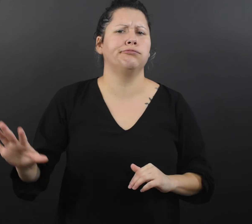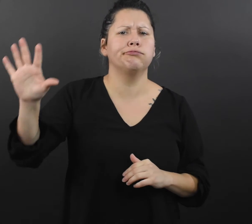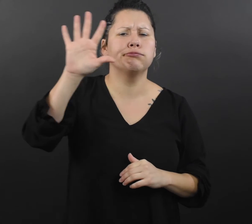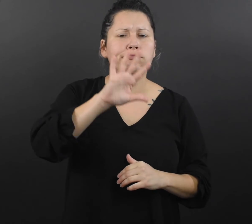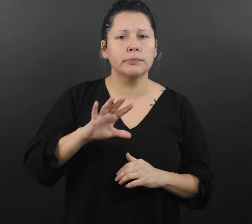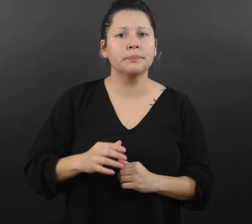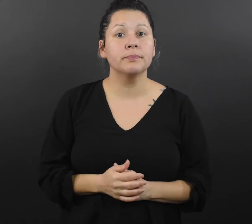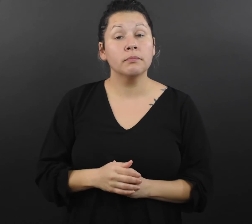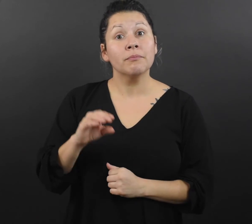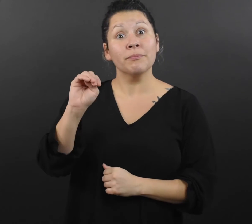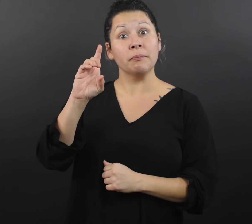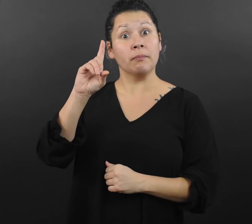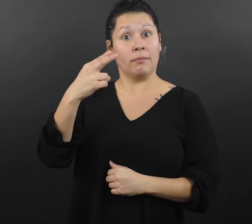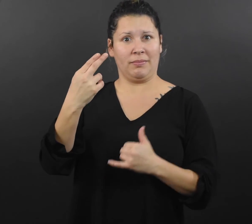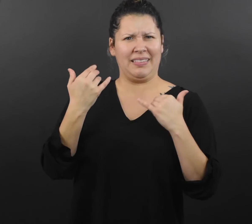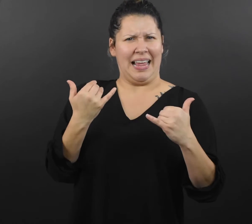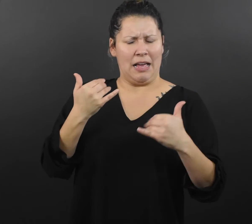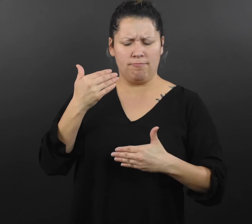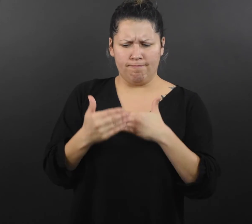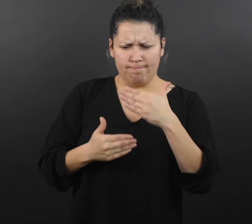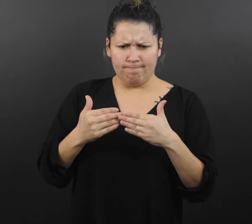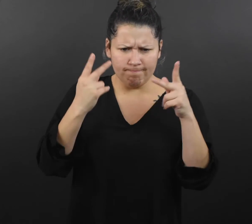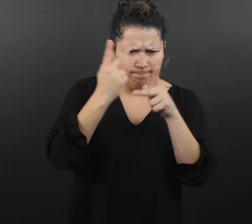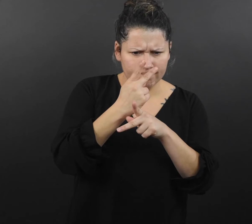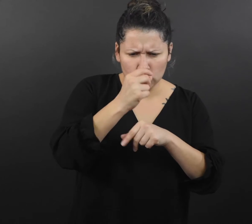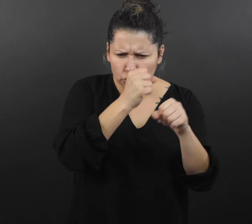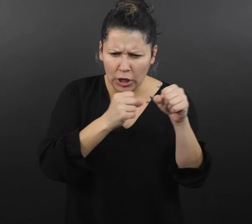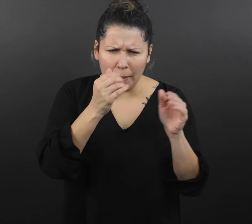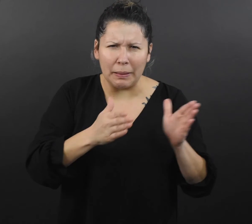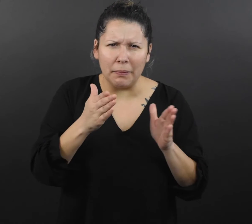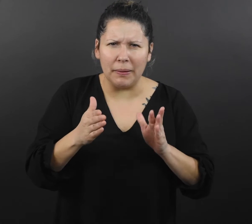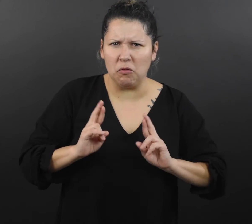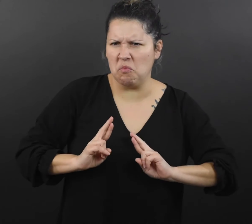MDH is in the process of planning this distribution.